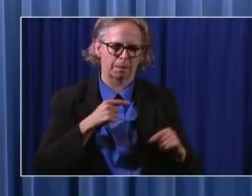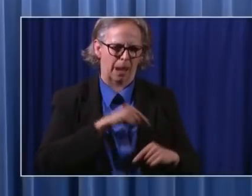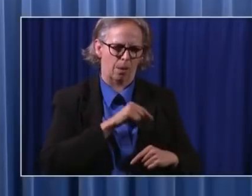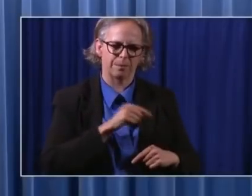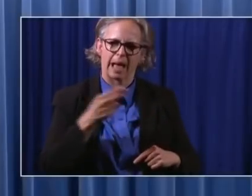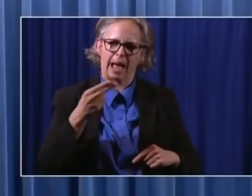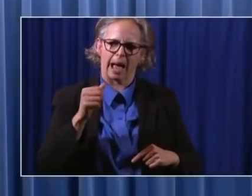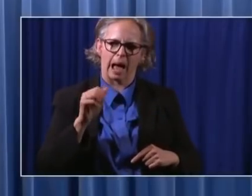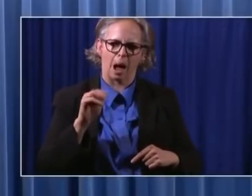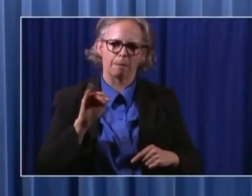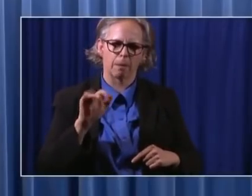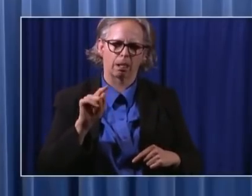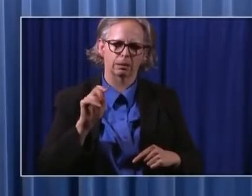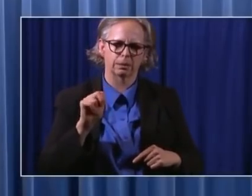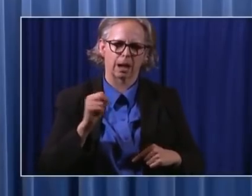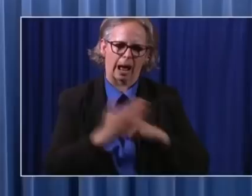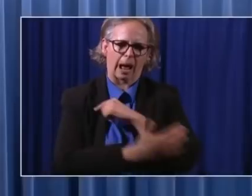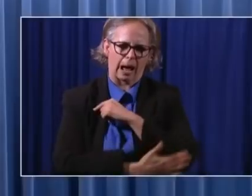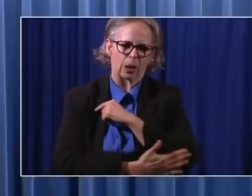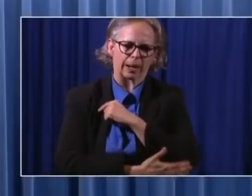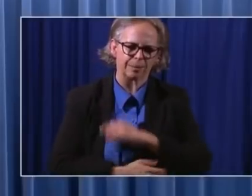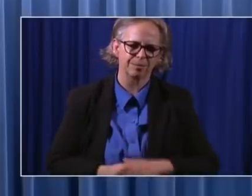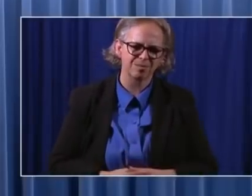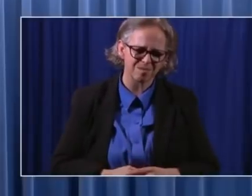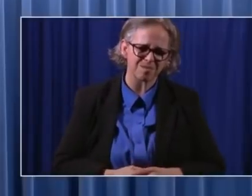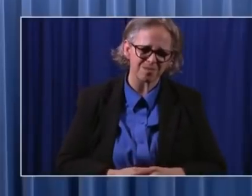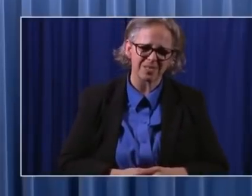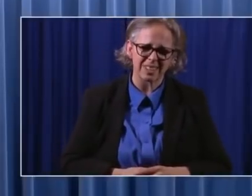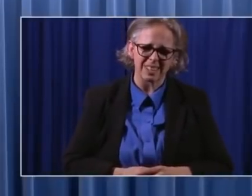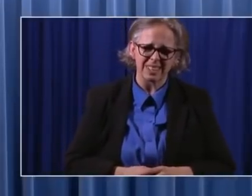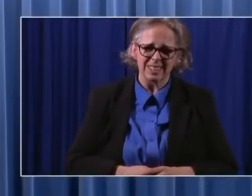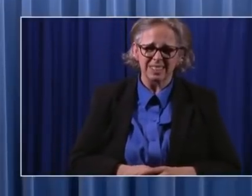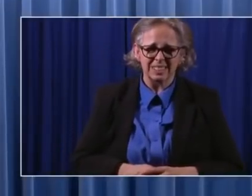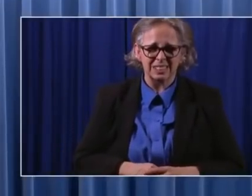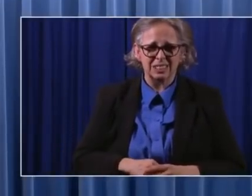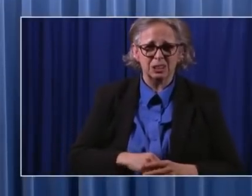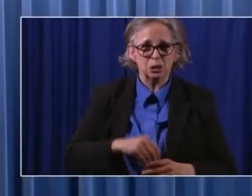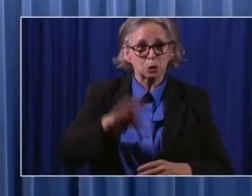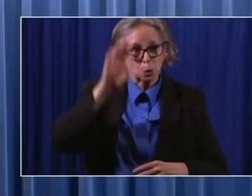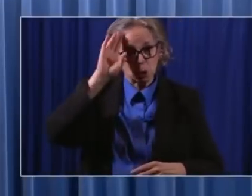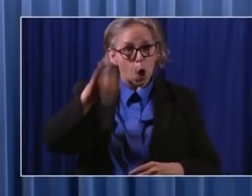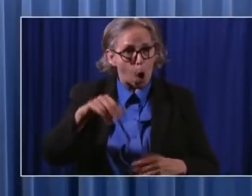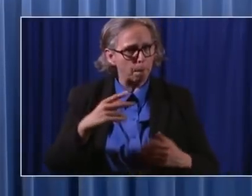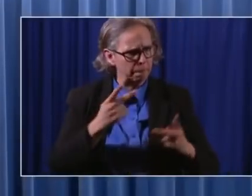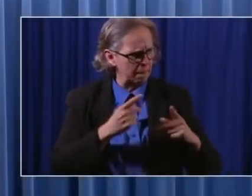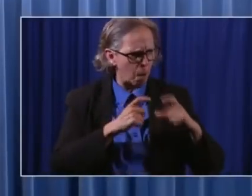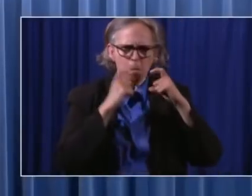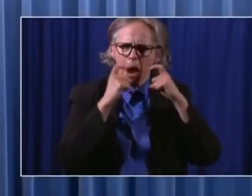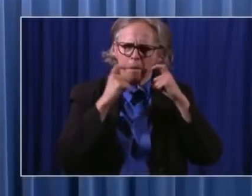WHAT WE SAW IN HAMILTON COUNTY, HAMILTON COUNTY, LET'S TALK FOR